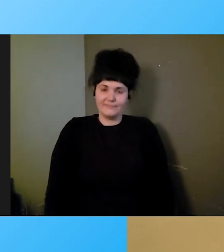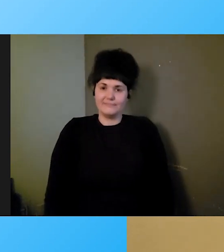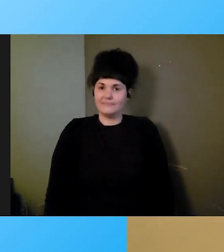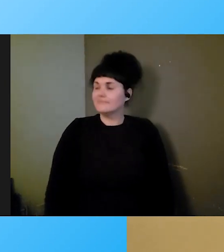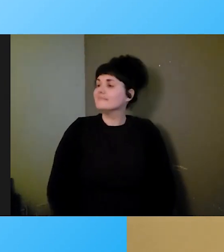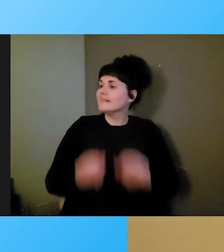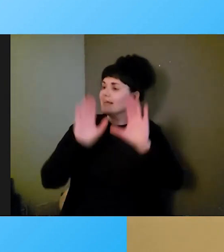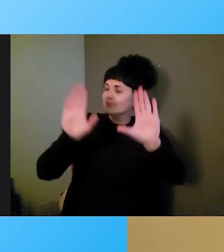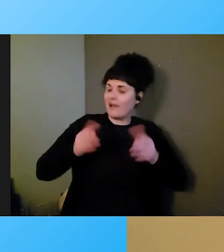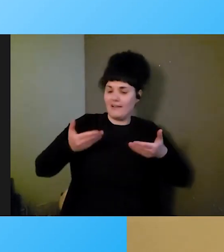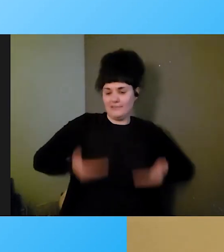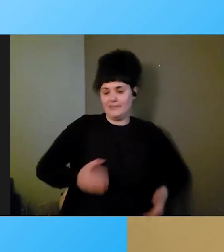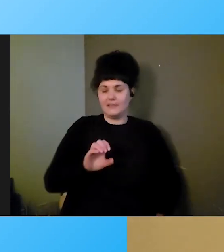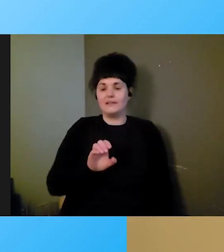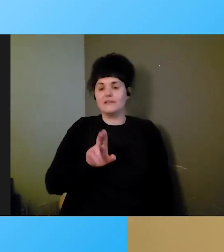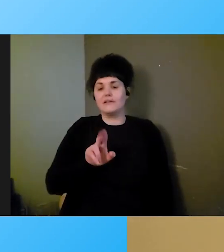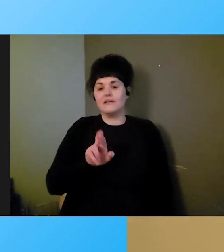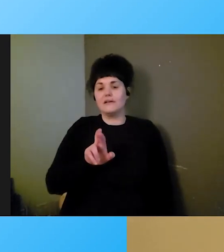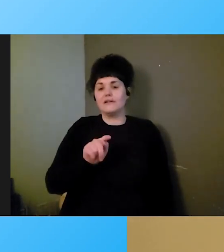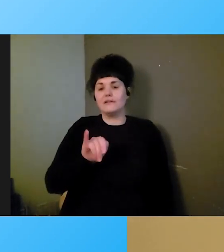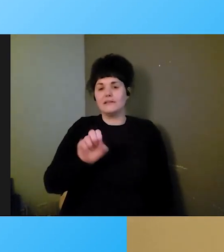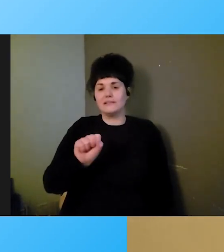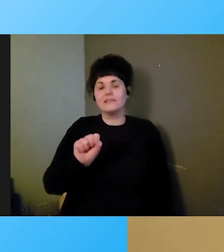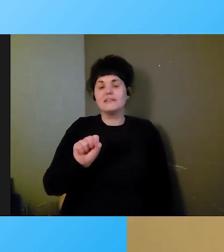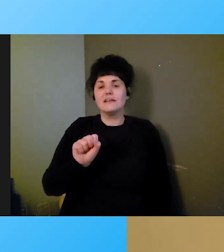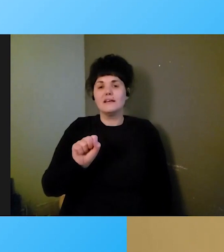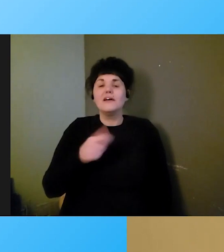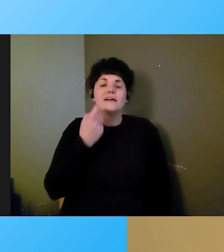great. This is Curtis. And you know, we just recently in the